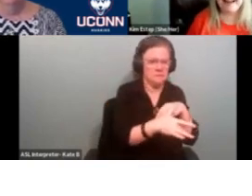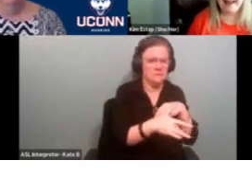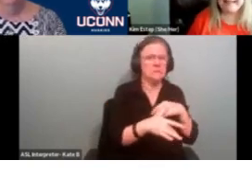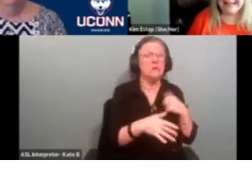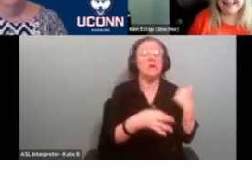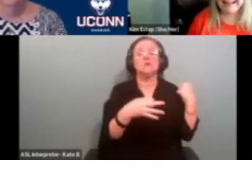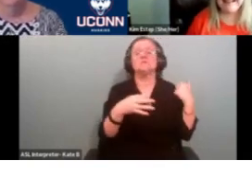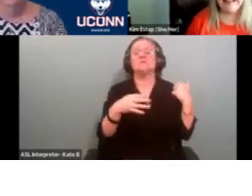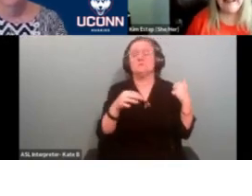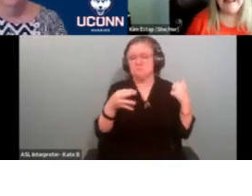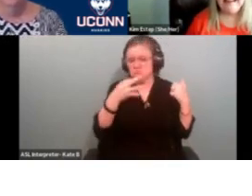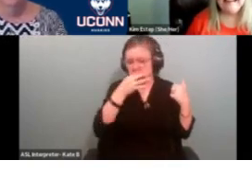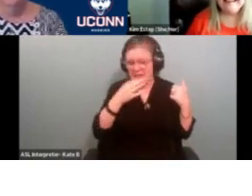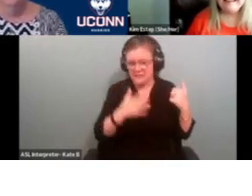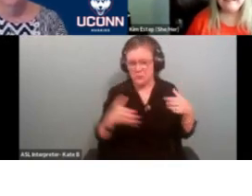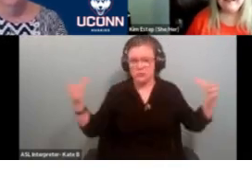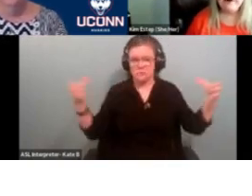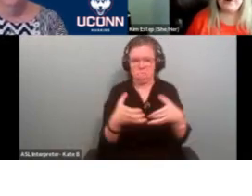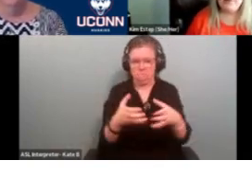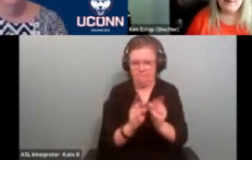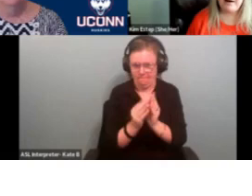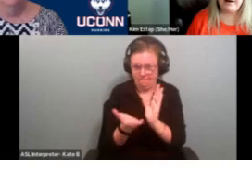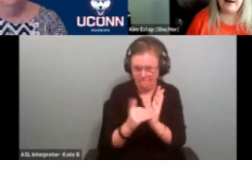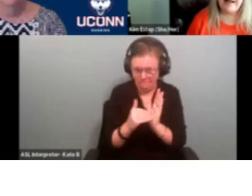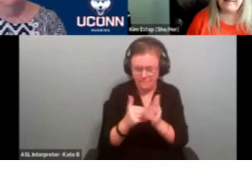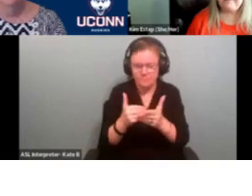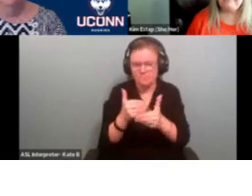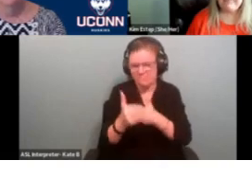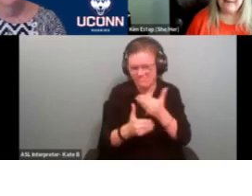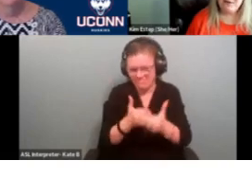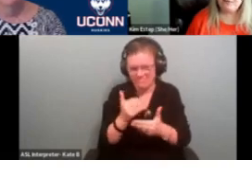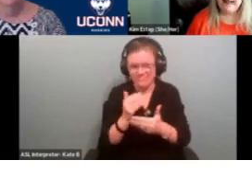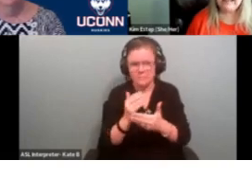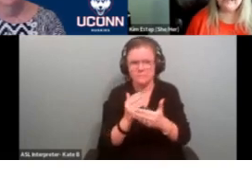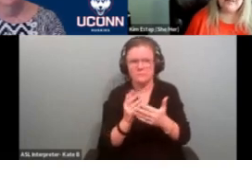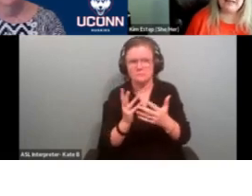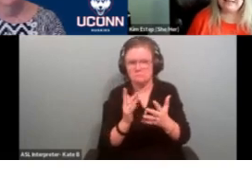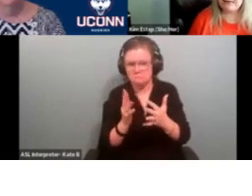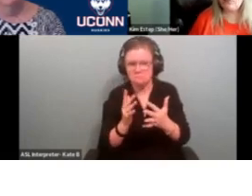that happened again, and there were, you know, activities and